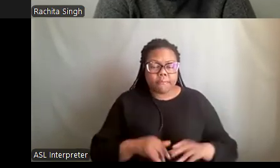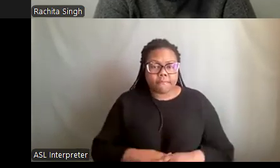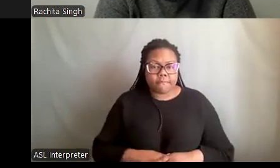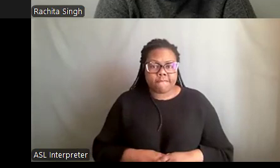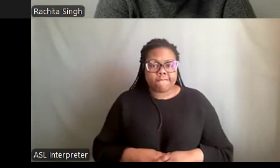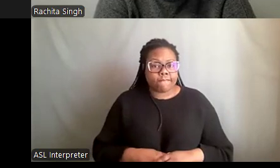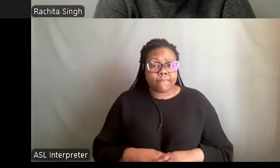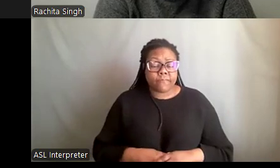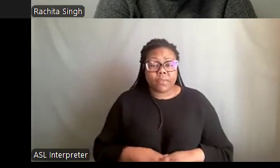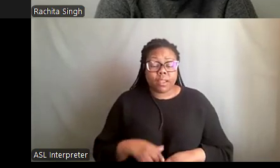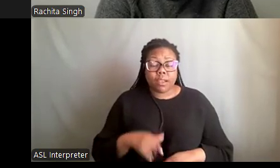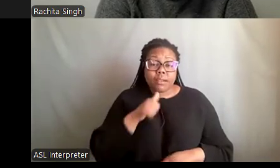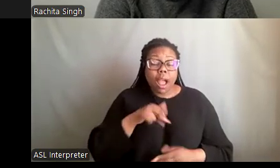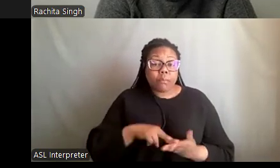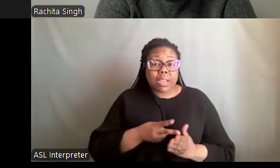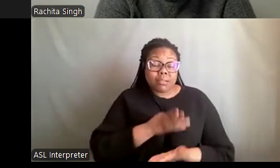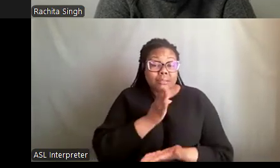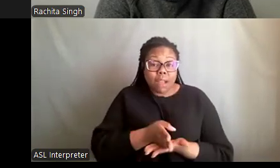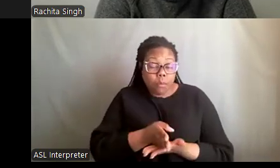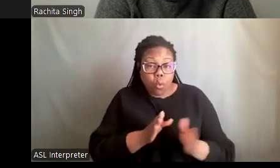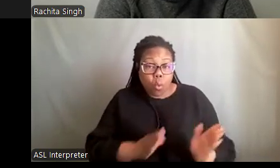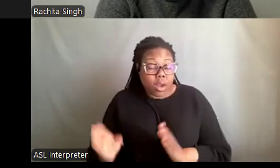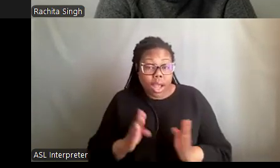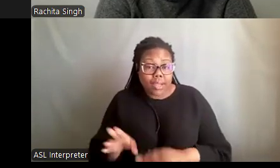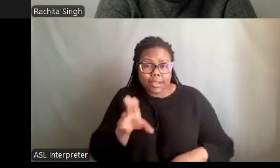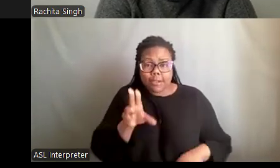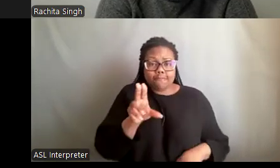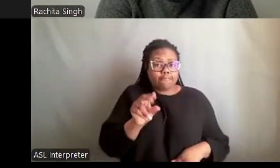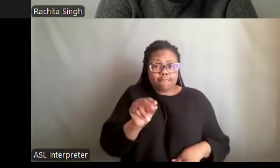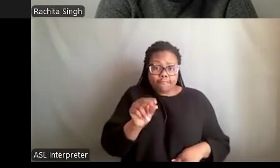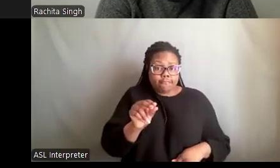We have to be prepared for this. That doesn't mean stop